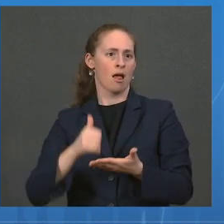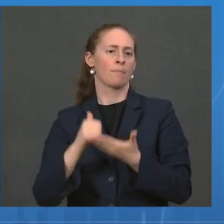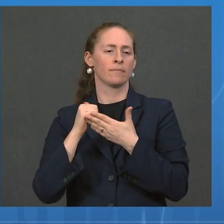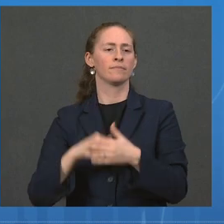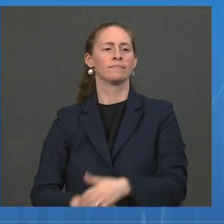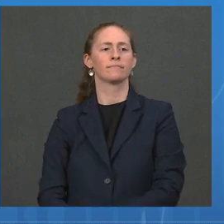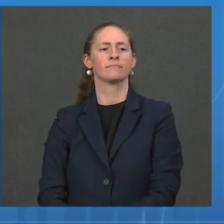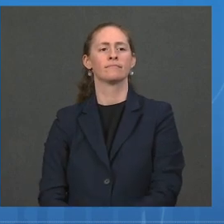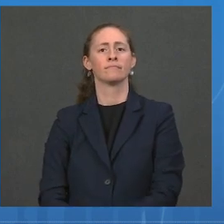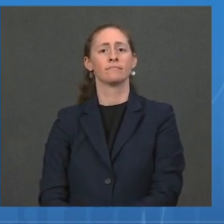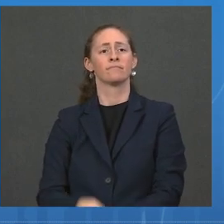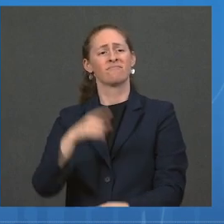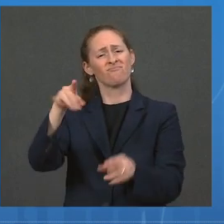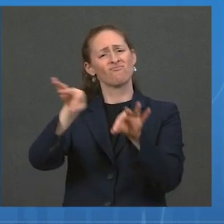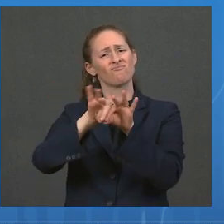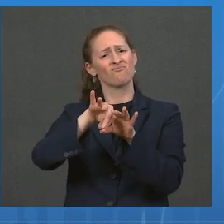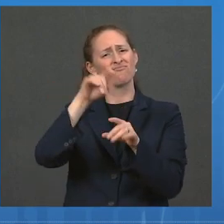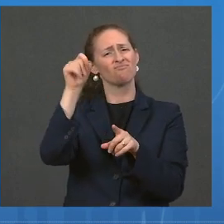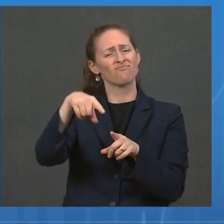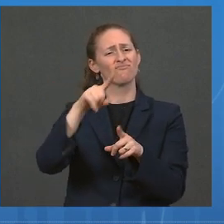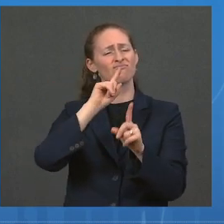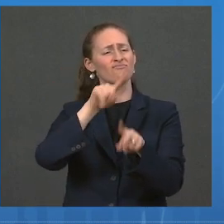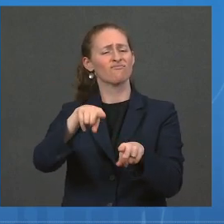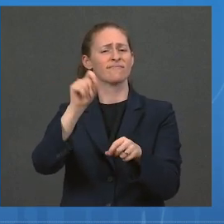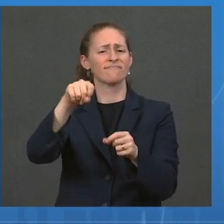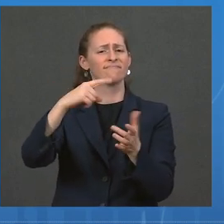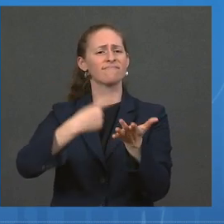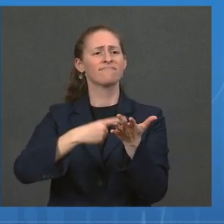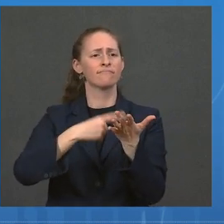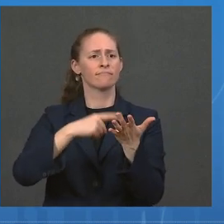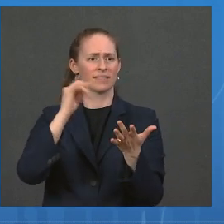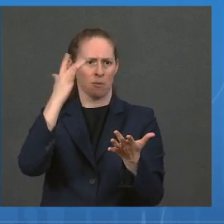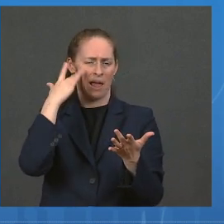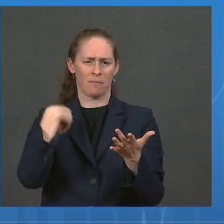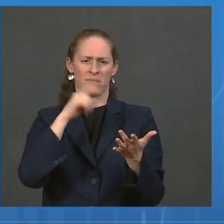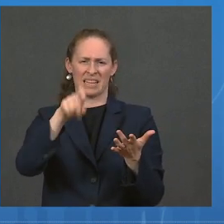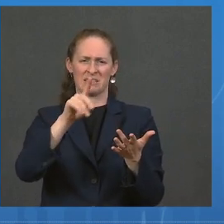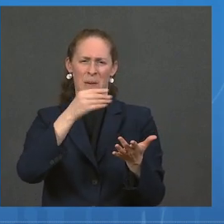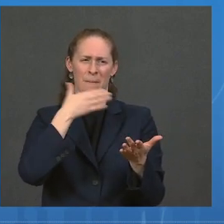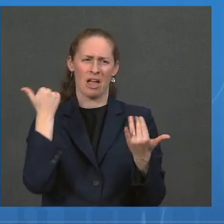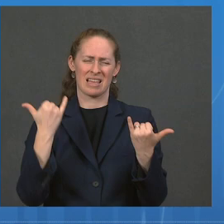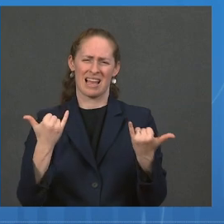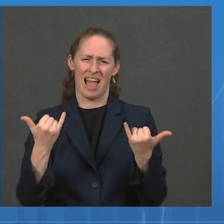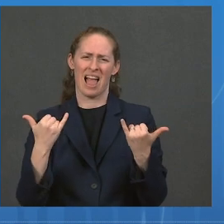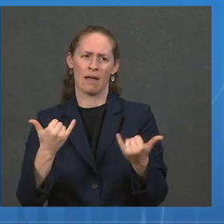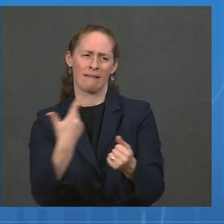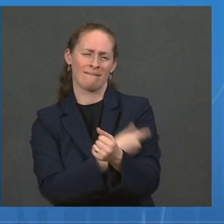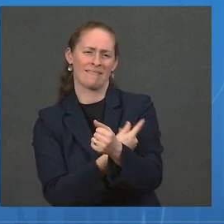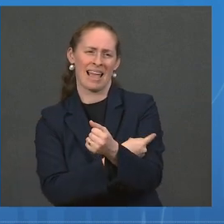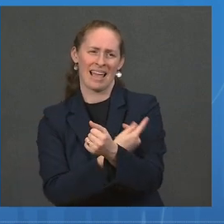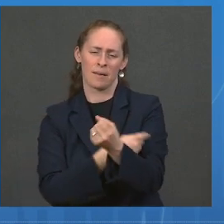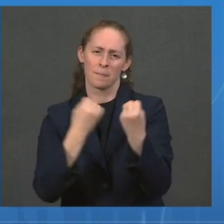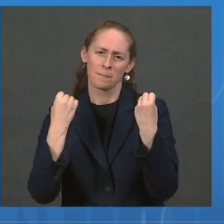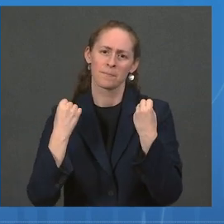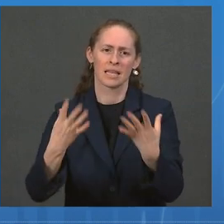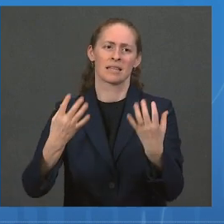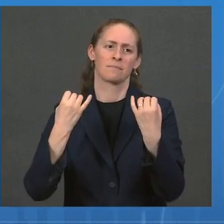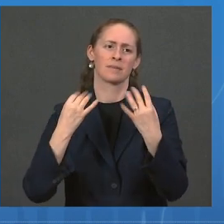and that's one of the reasons why we want to do as best as we can to get those children -- from 5 to 11 -- vaccinated.